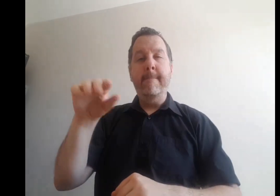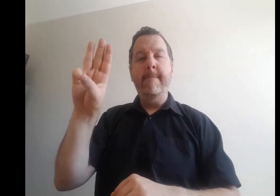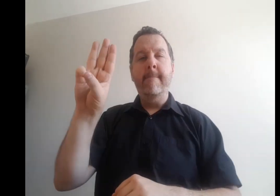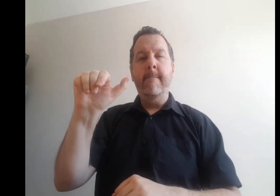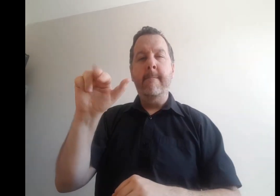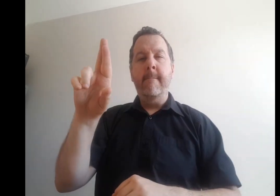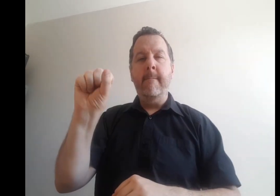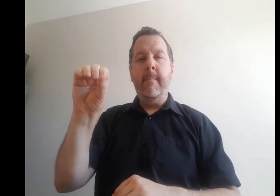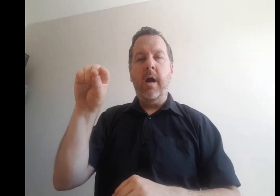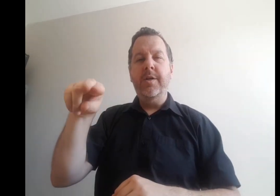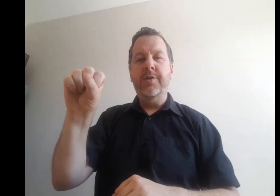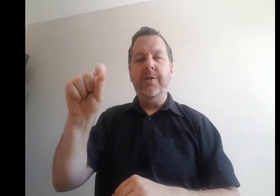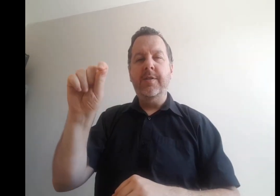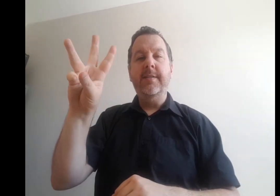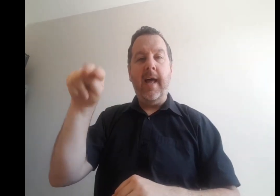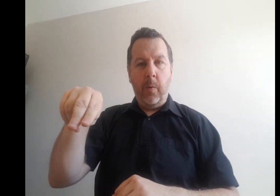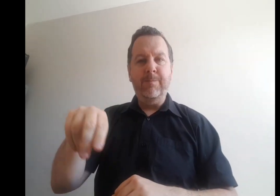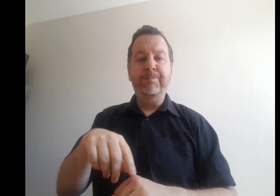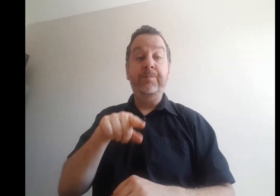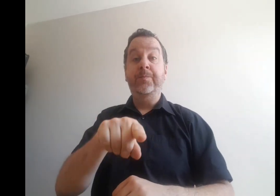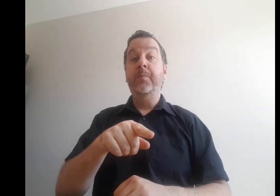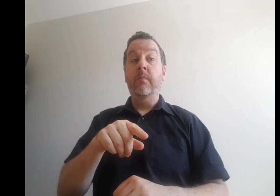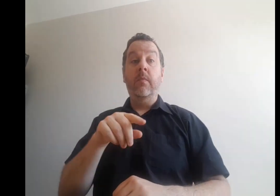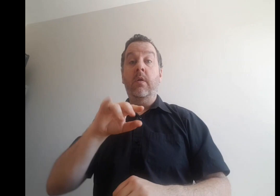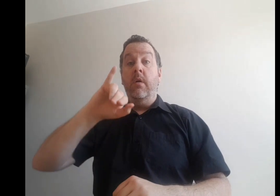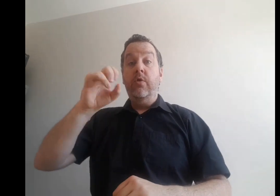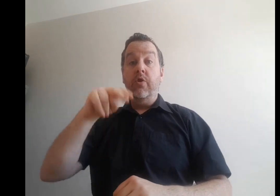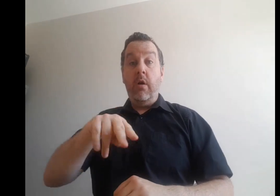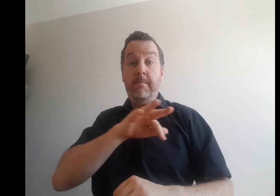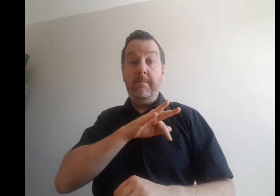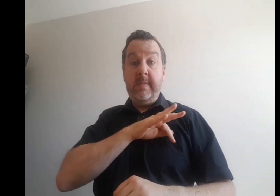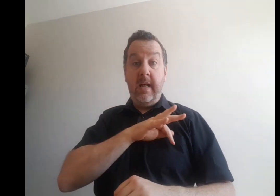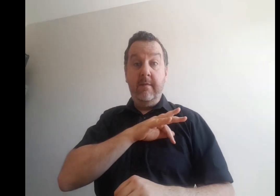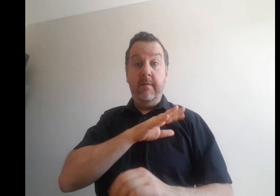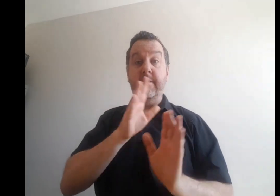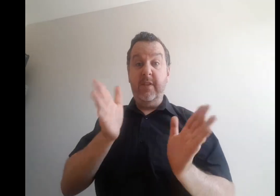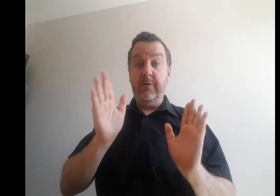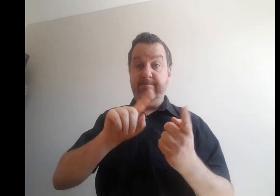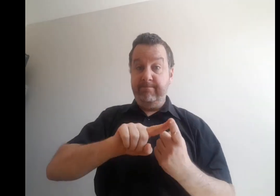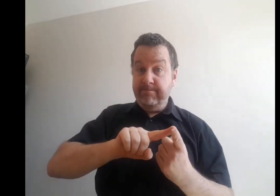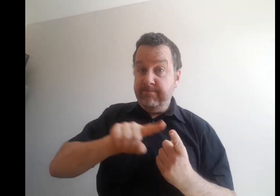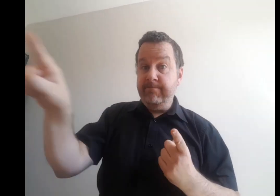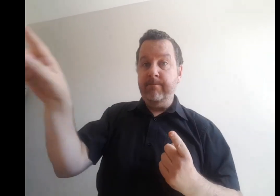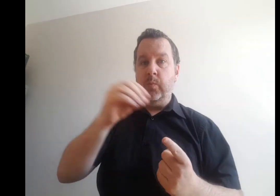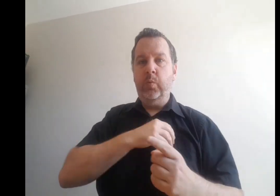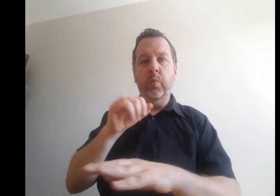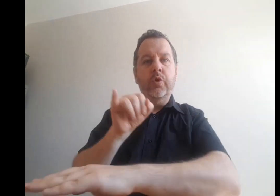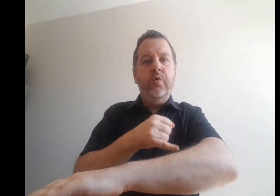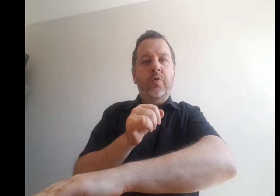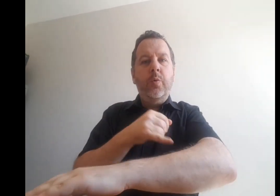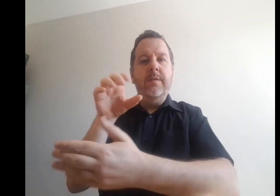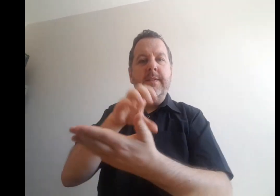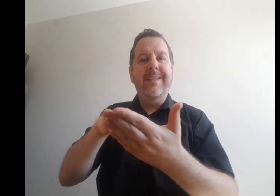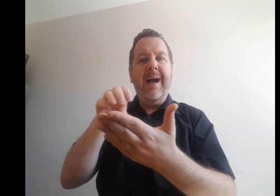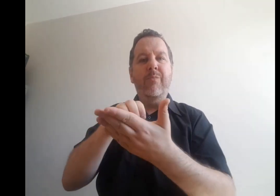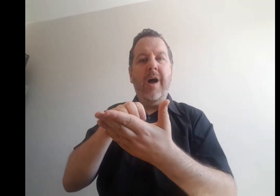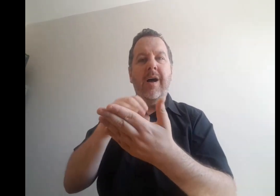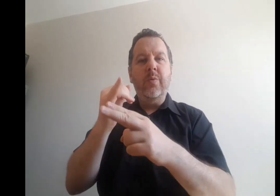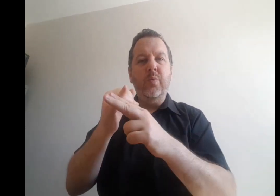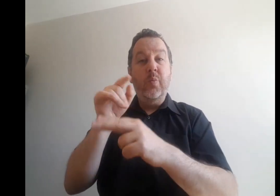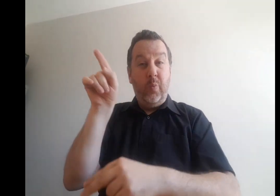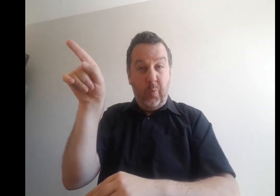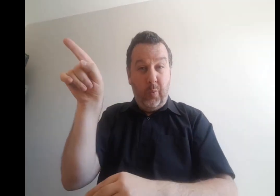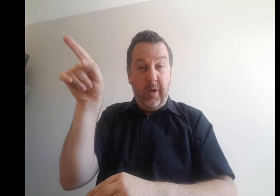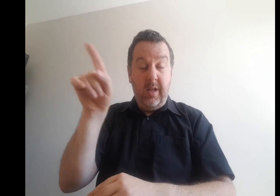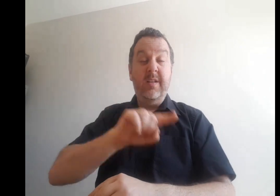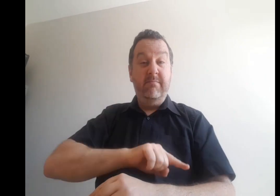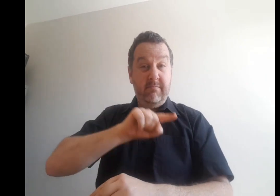He had been sent to Cabra - the school for deaf boys, St Joseph's. As soon as he finished school,